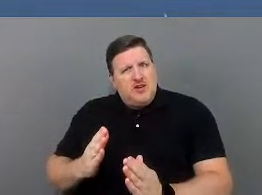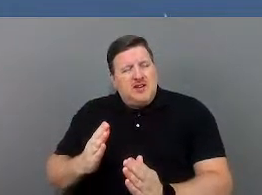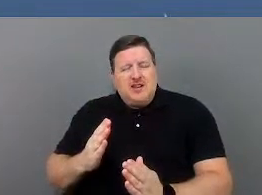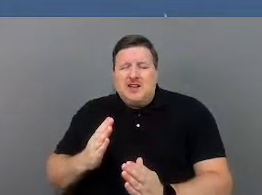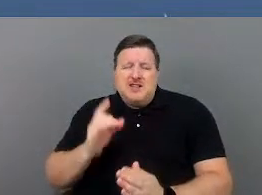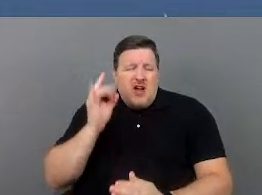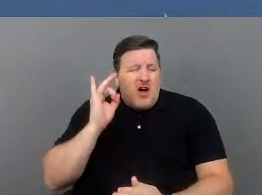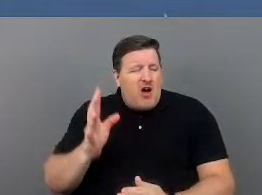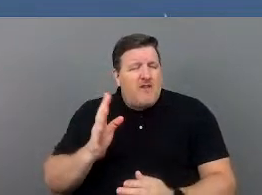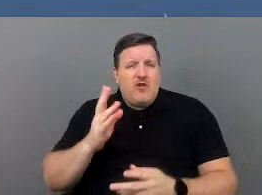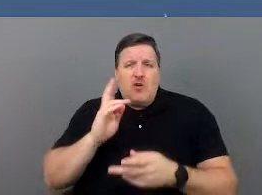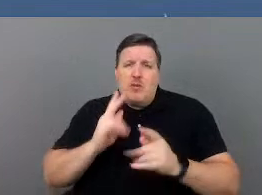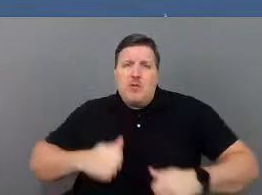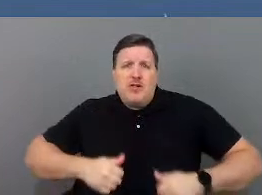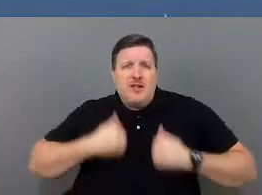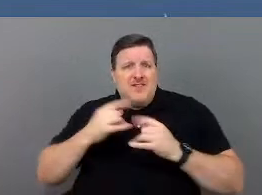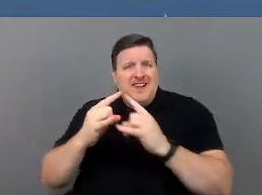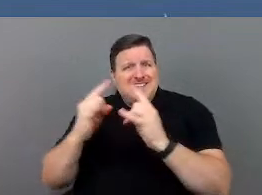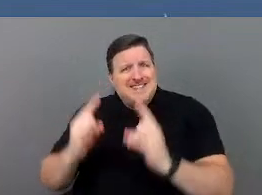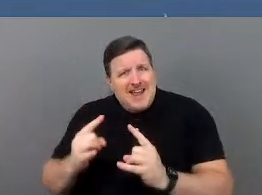THE POLICE DON'T SOLVE AFFORDABLE HOUSING.